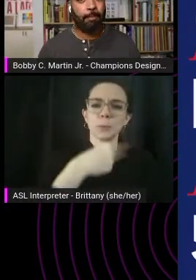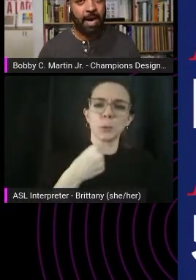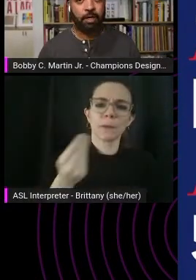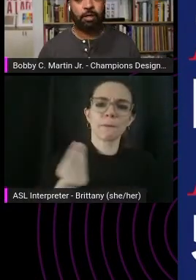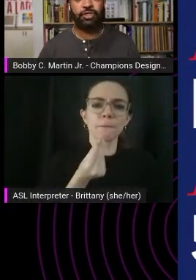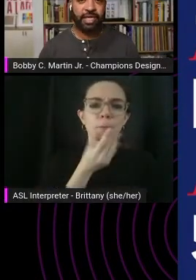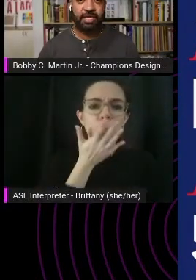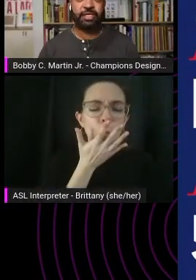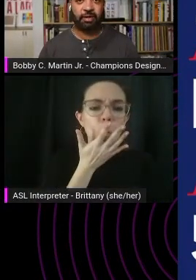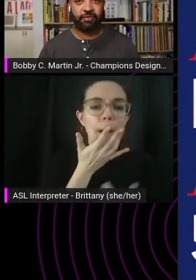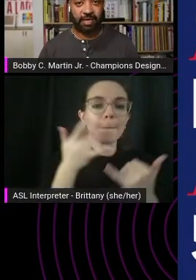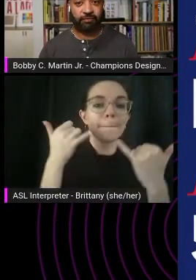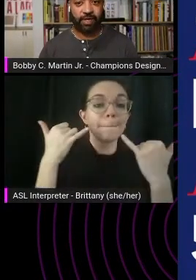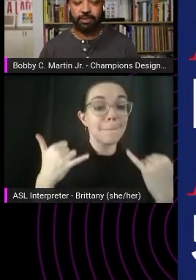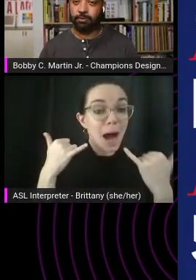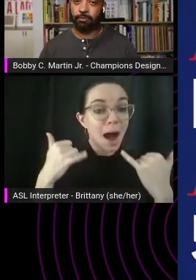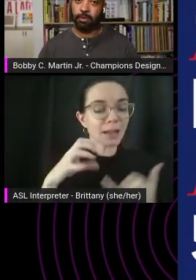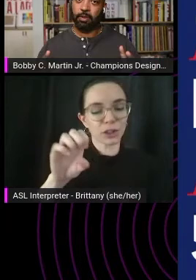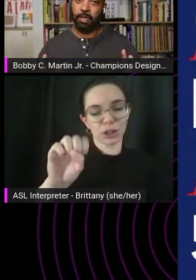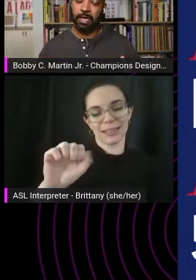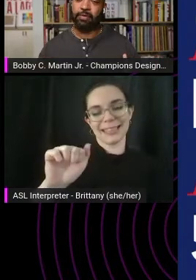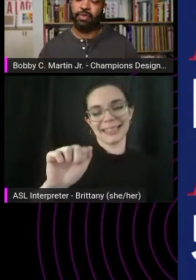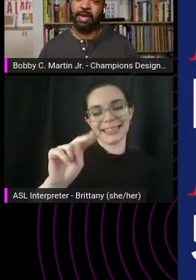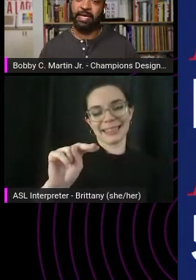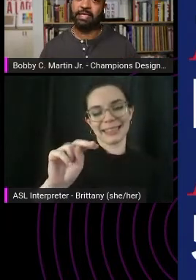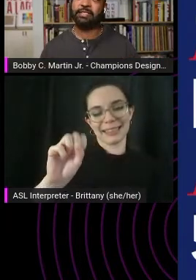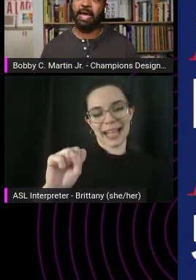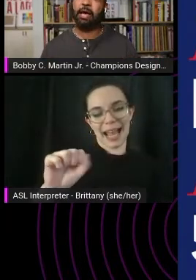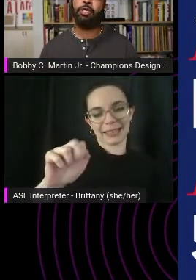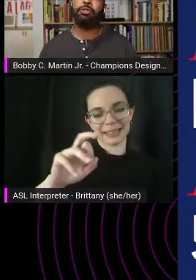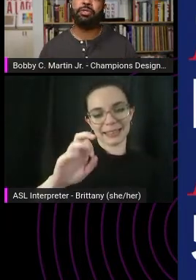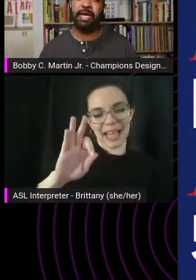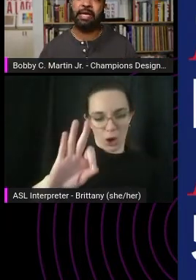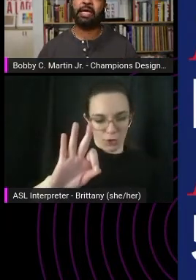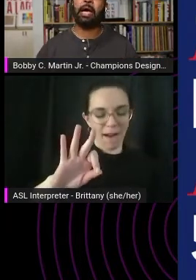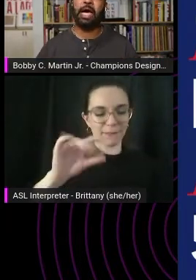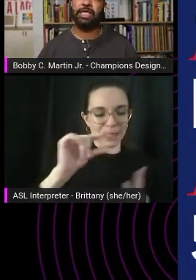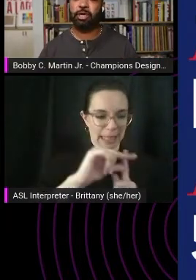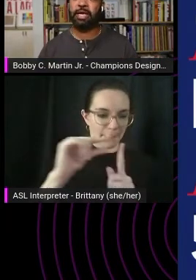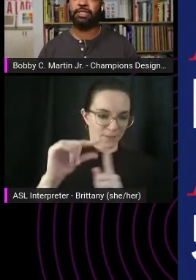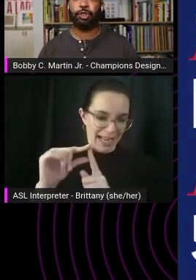modern sans-serif typeface that is now used in contrast